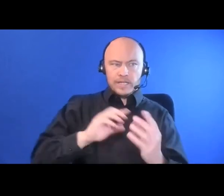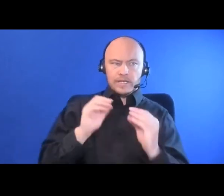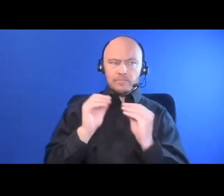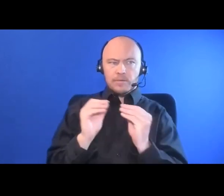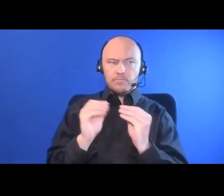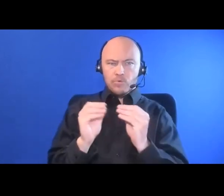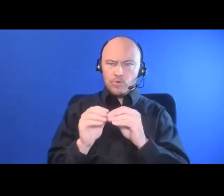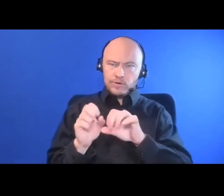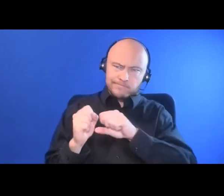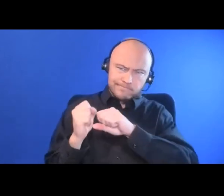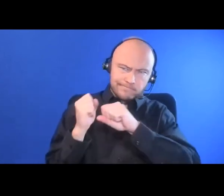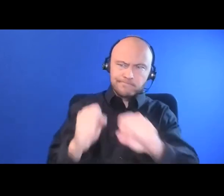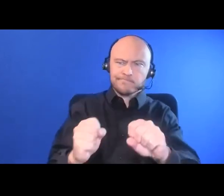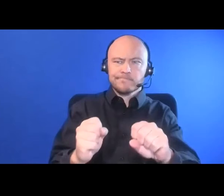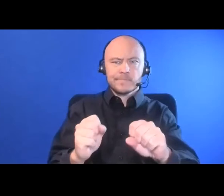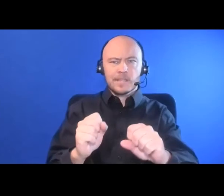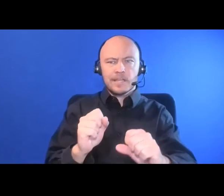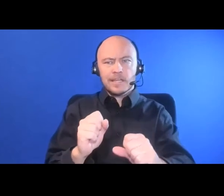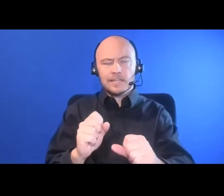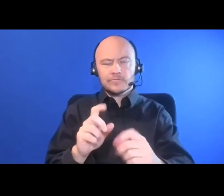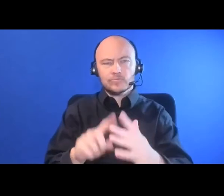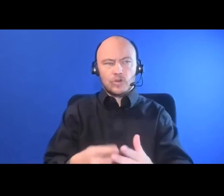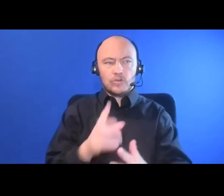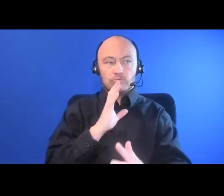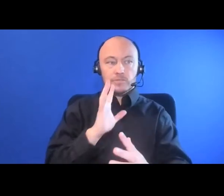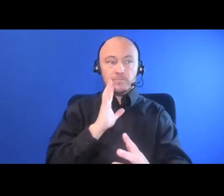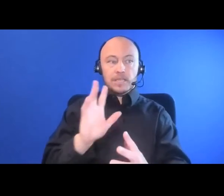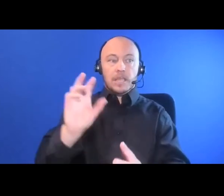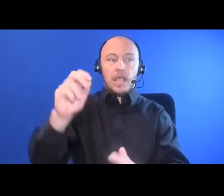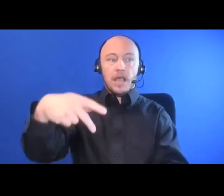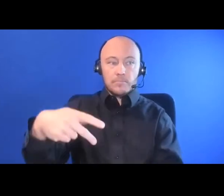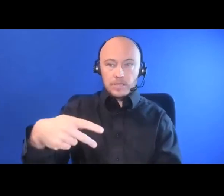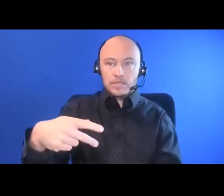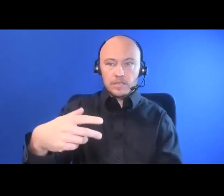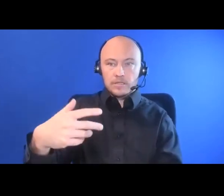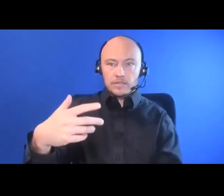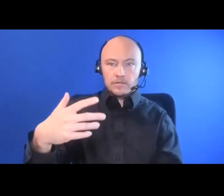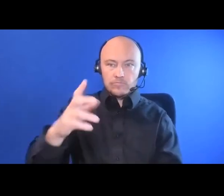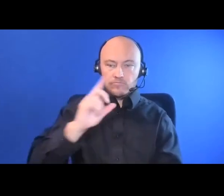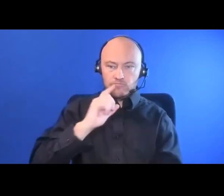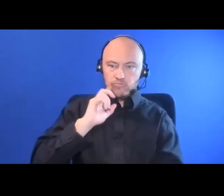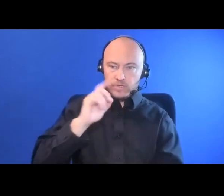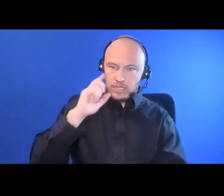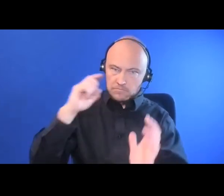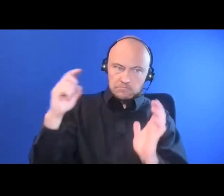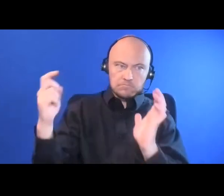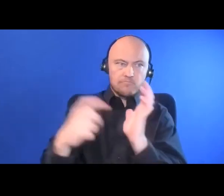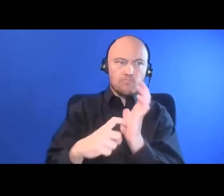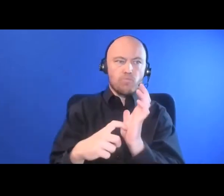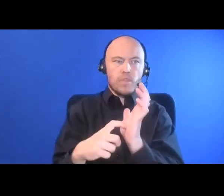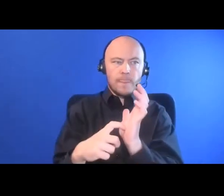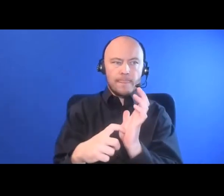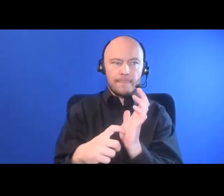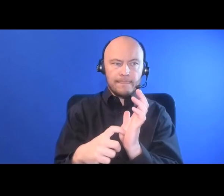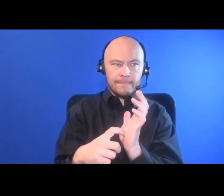and start speaking up and calling this out in order to get the world.